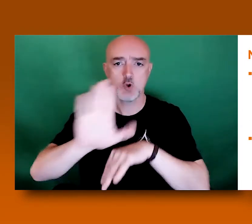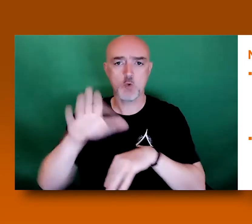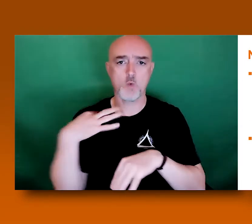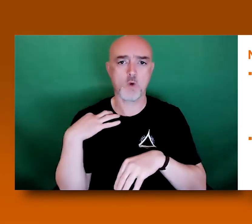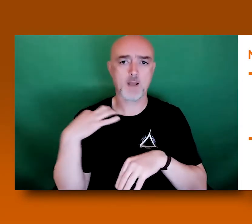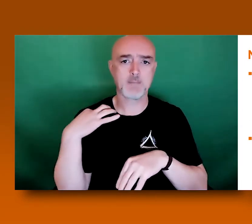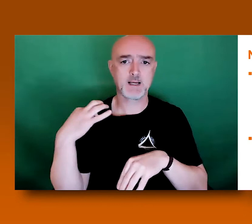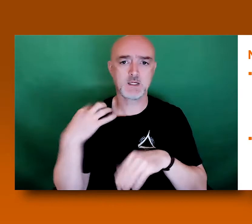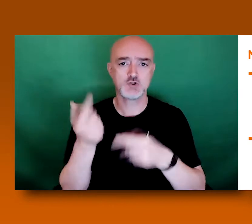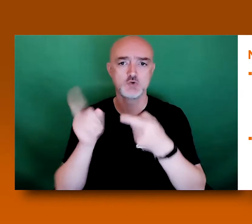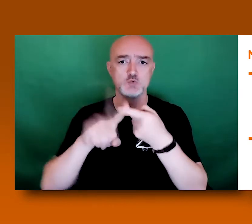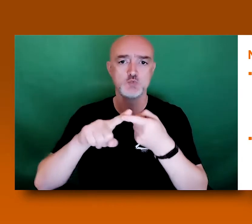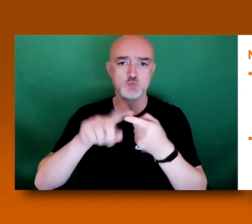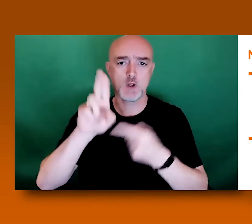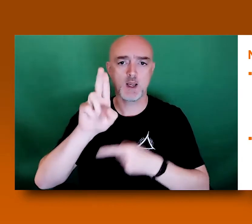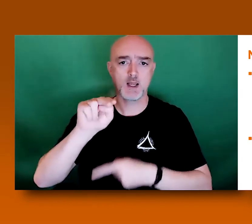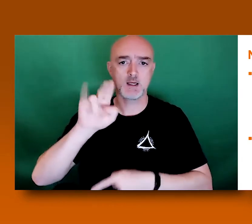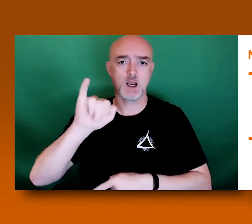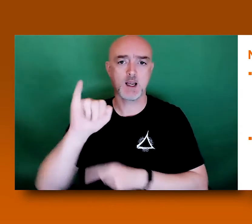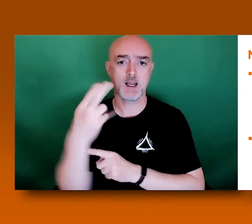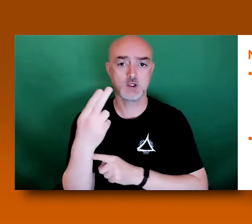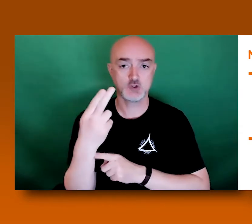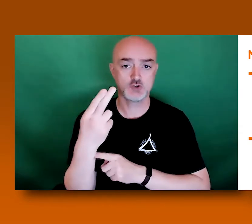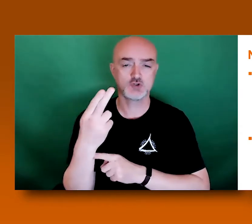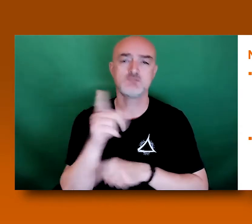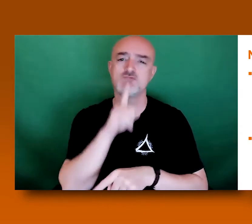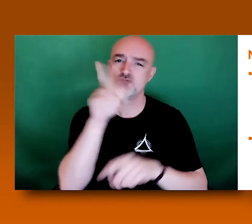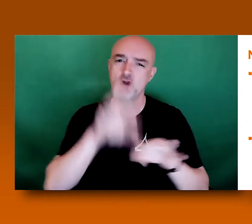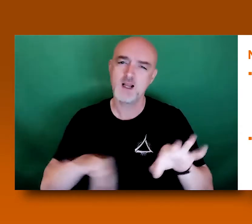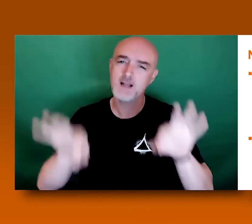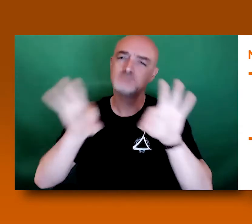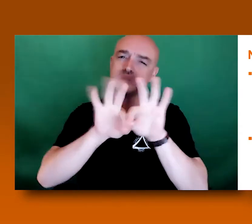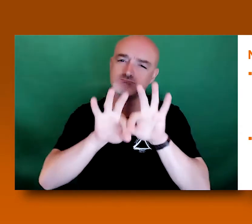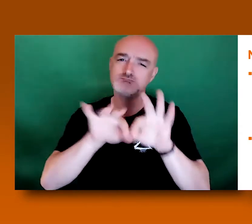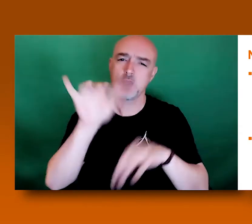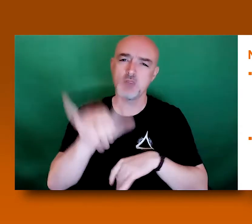It's really important, as Laurie mentioned, when you submit your application to NIH,